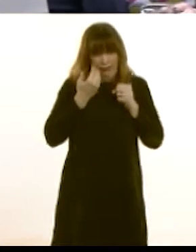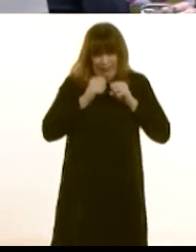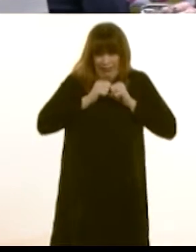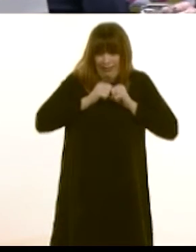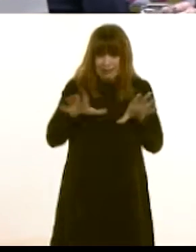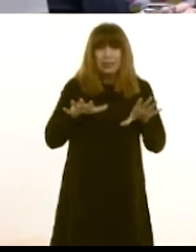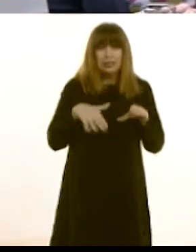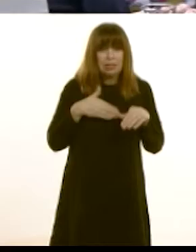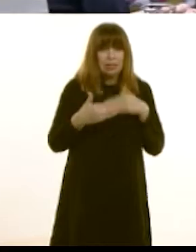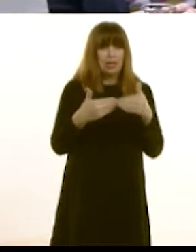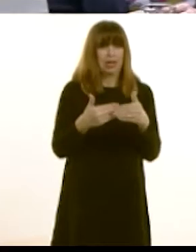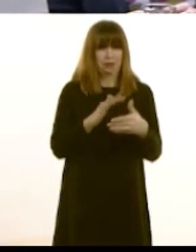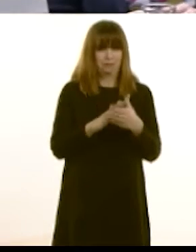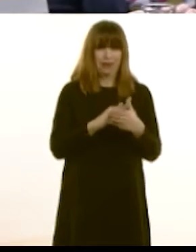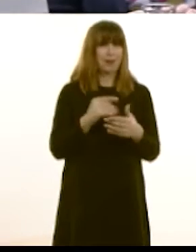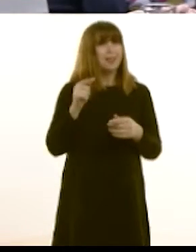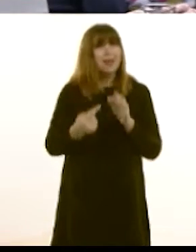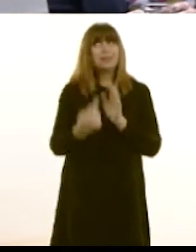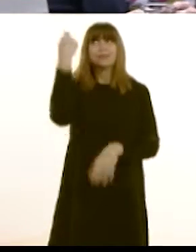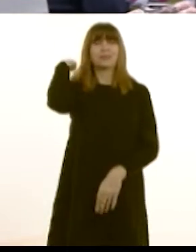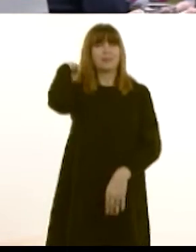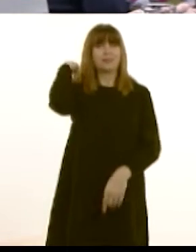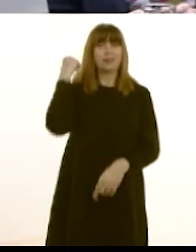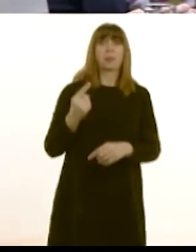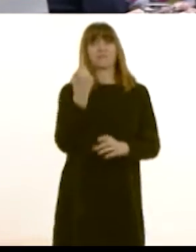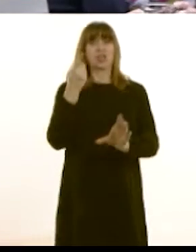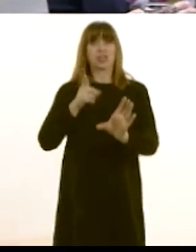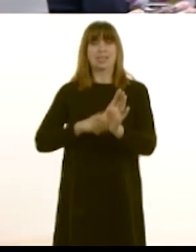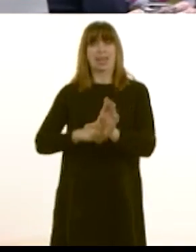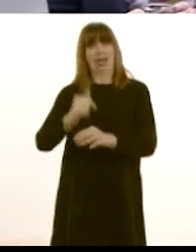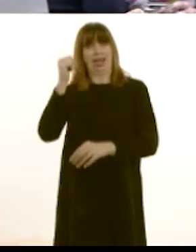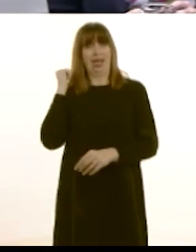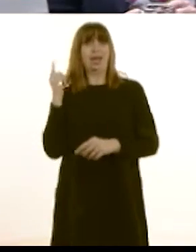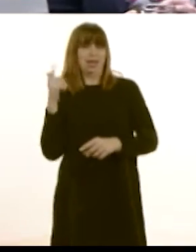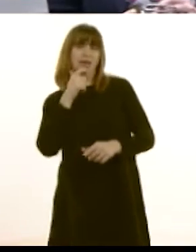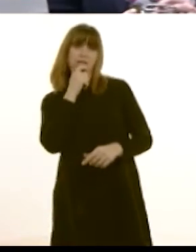So, this is an evaluation thatís taken place in the very first period of the testing programme.